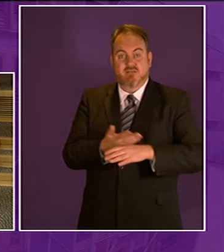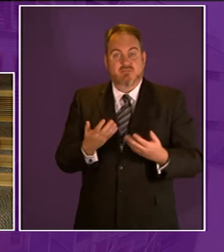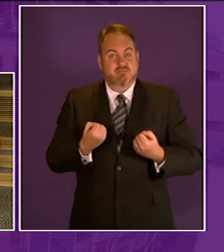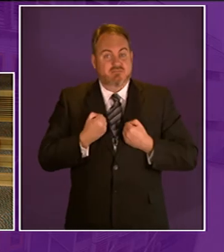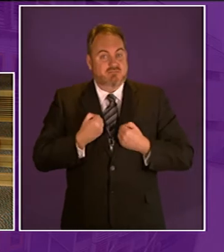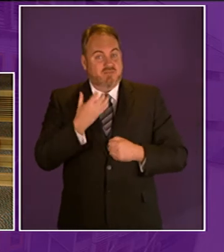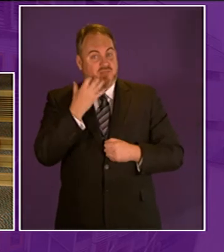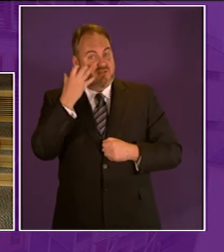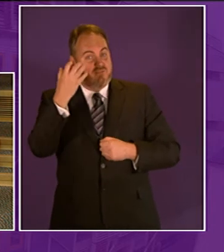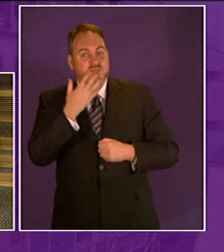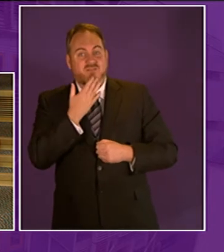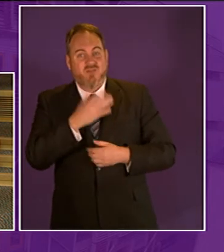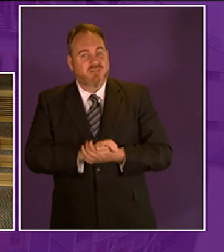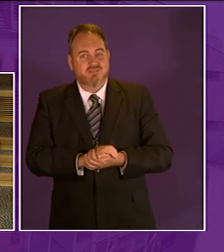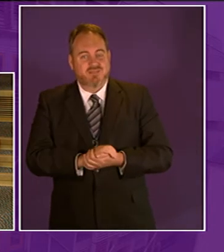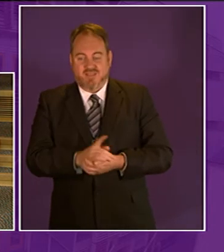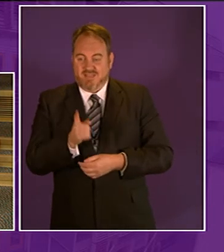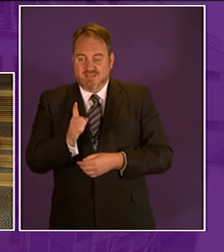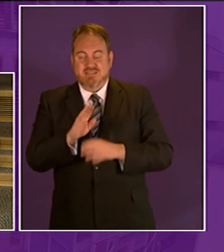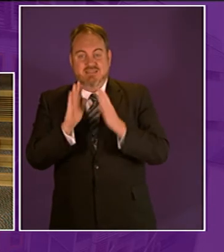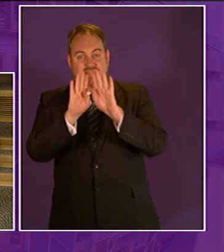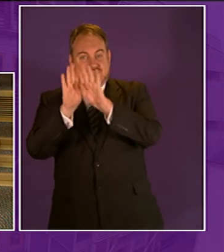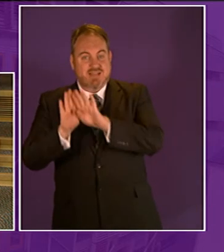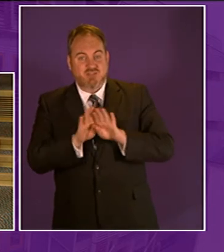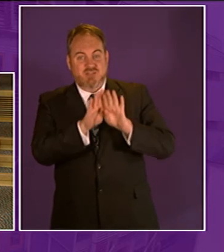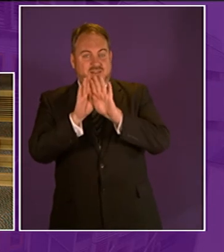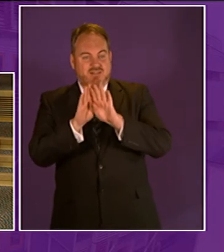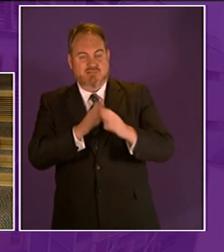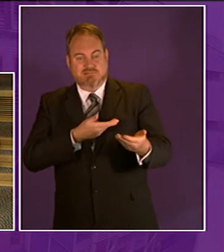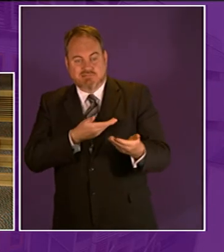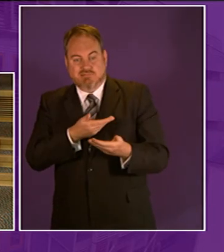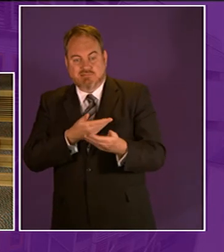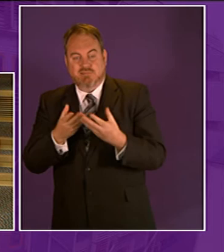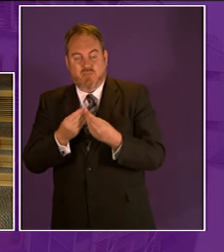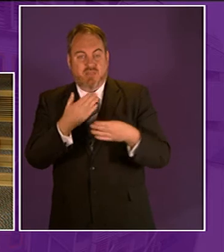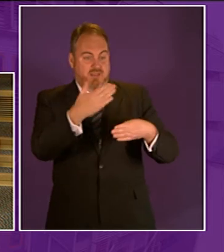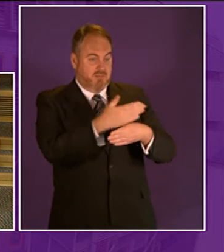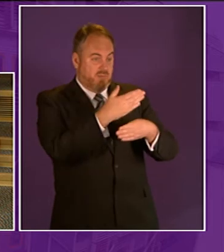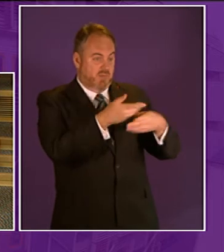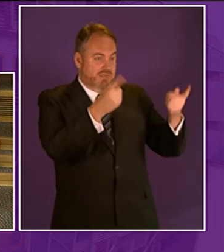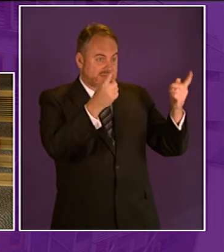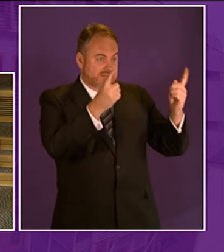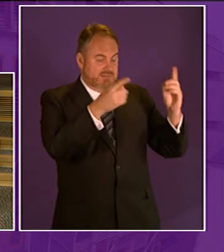There is a national bargaining process between two sides—the employers and the trade union—and